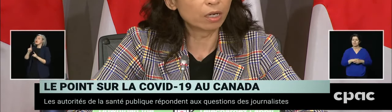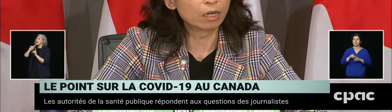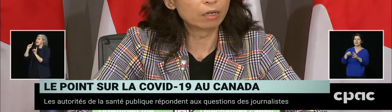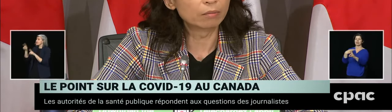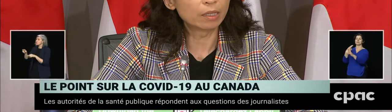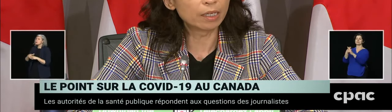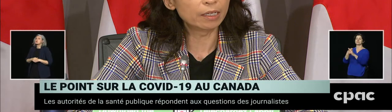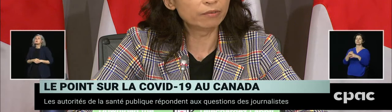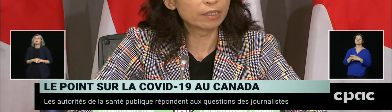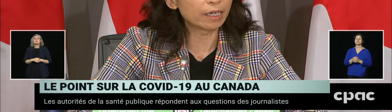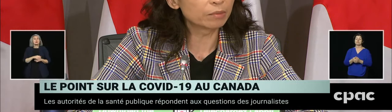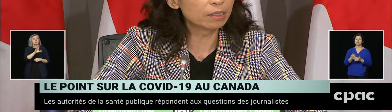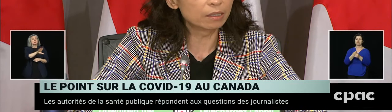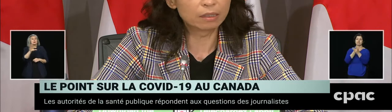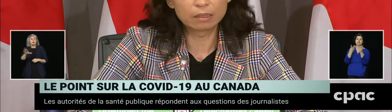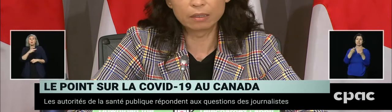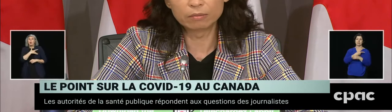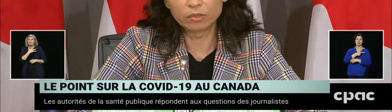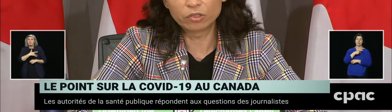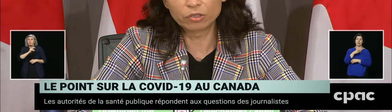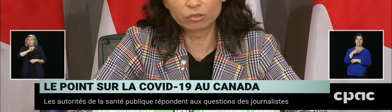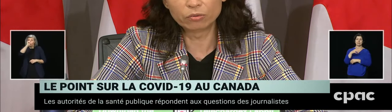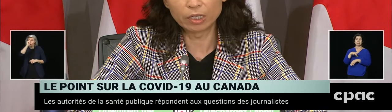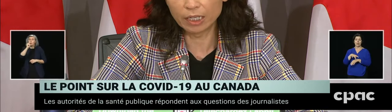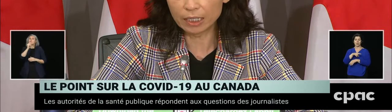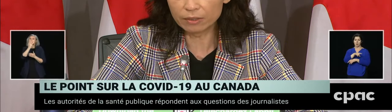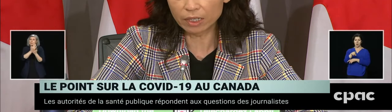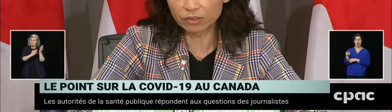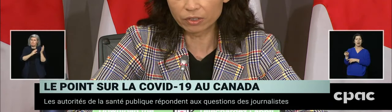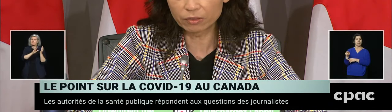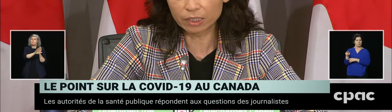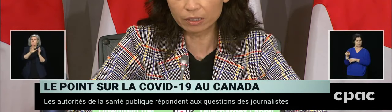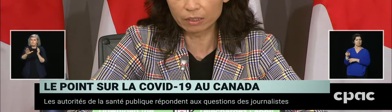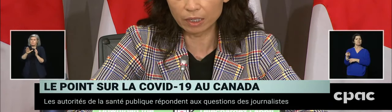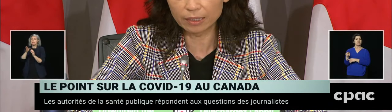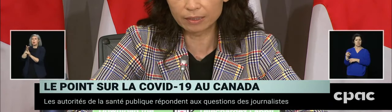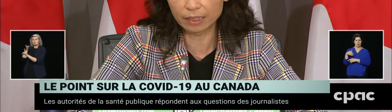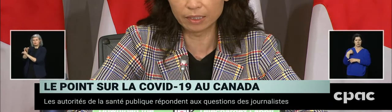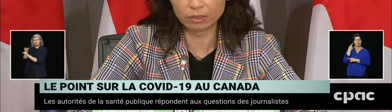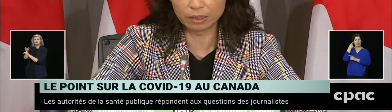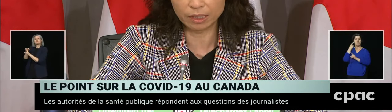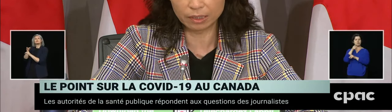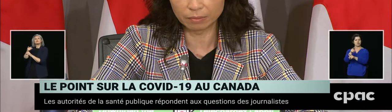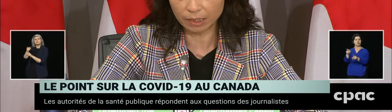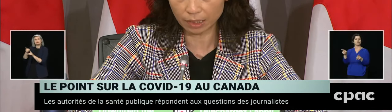WELL, PROVINCES AND TERRITORIES, SOME USE PANORAMA,